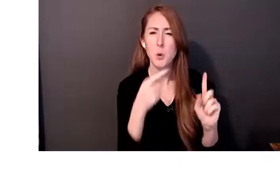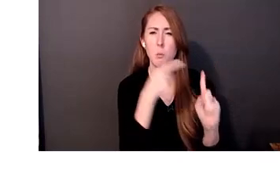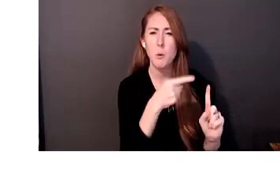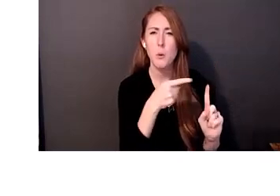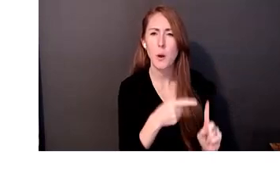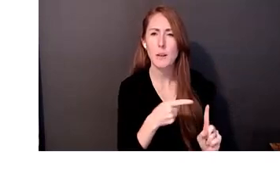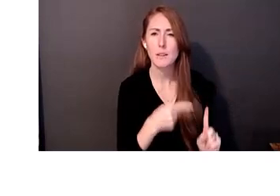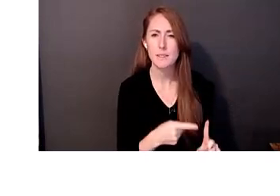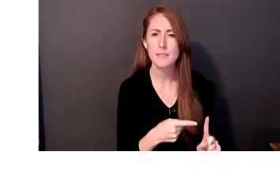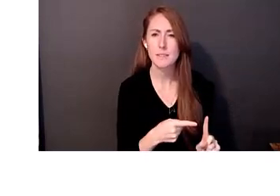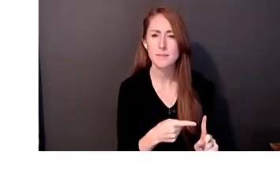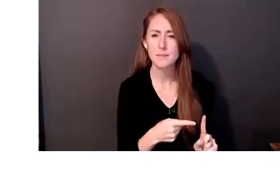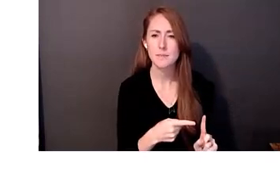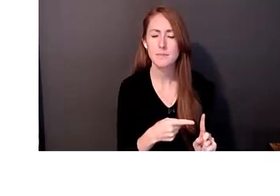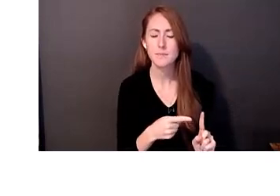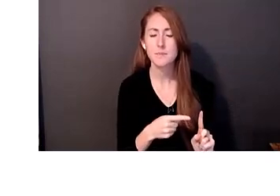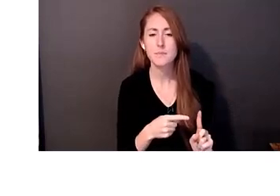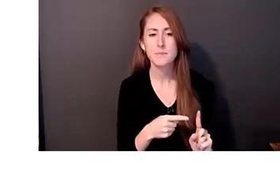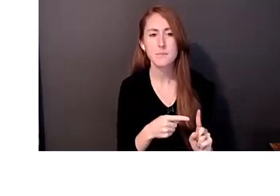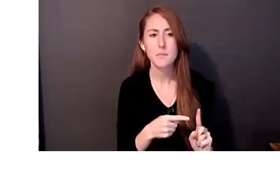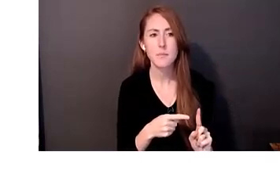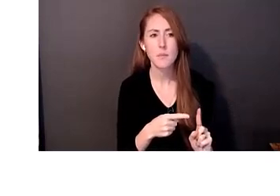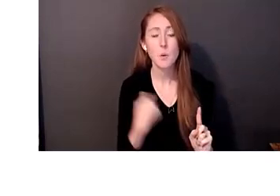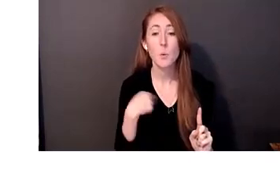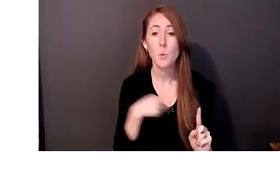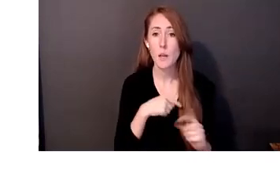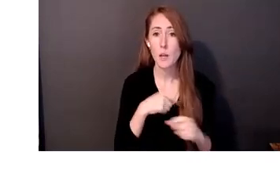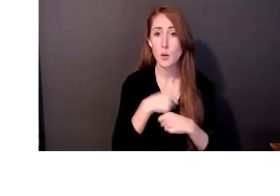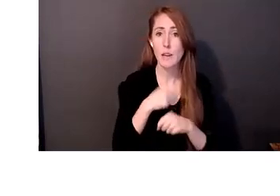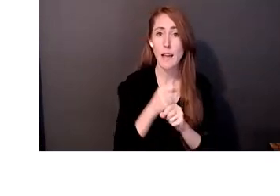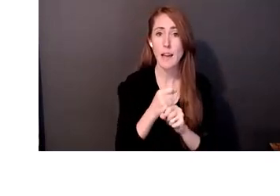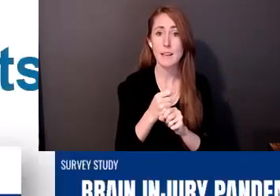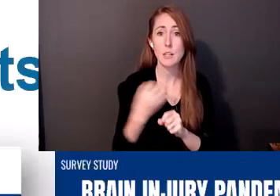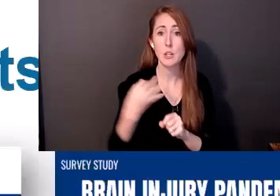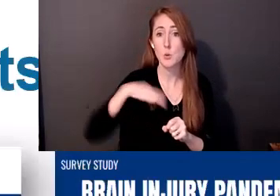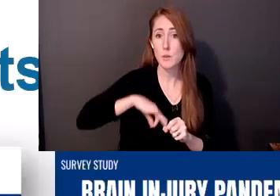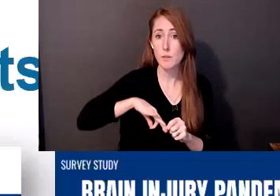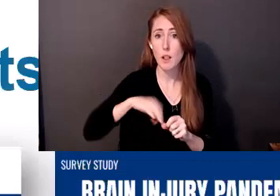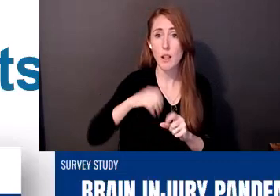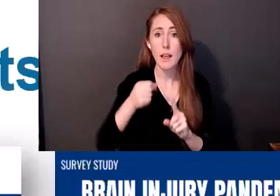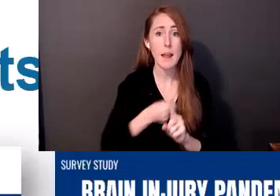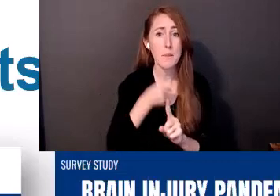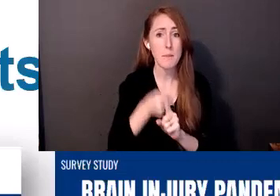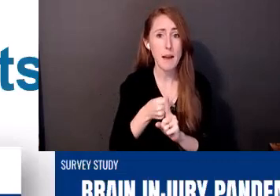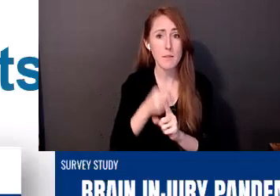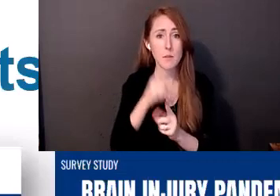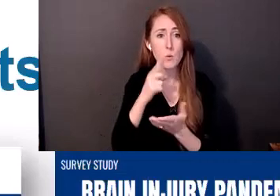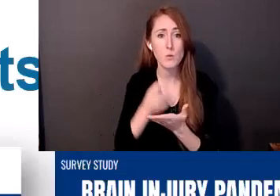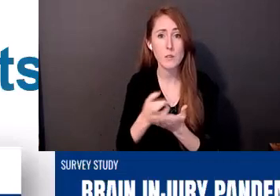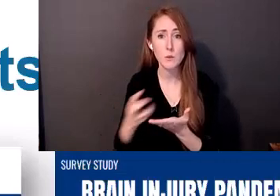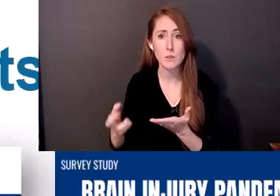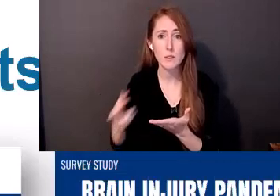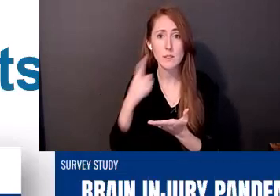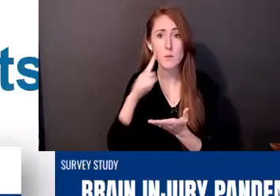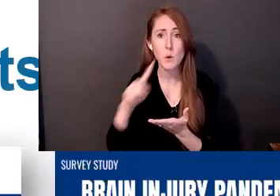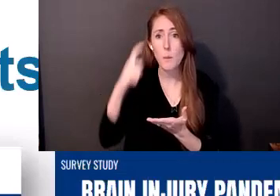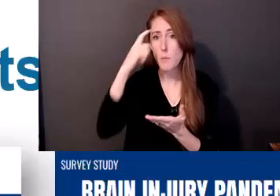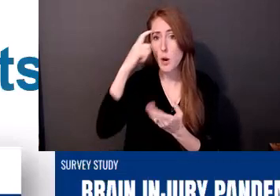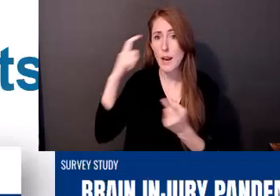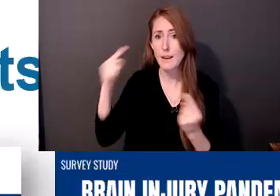So we created useful and impactful resources for brain injury associations, with brain injury associations.